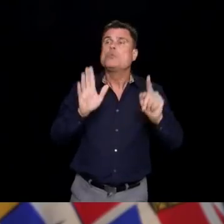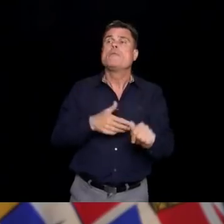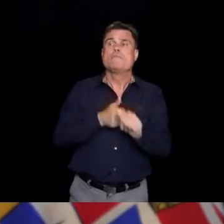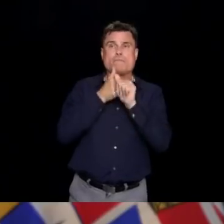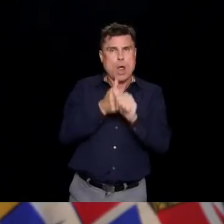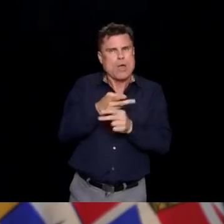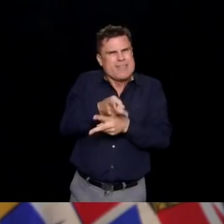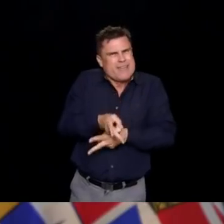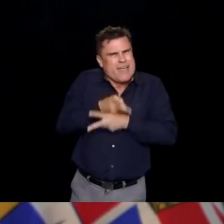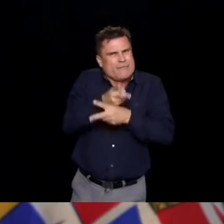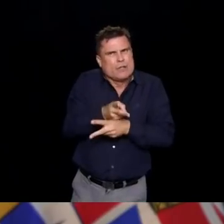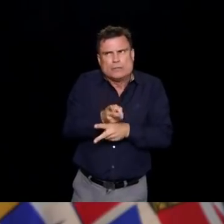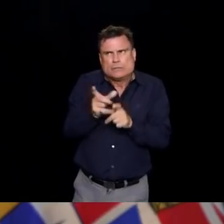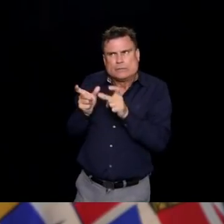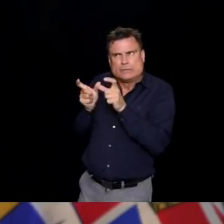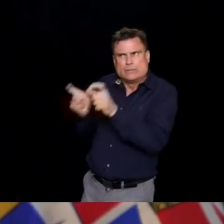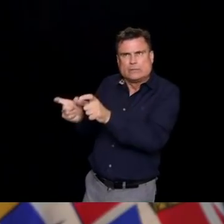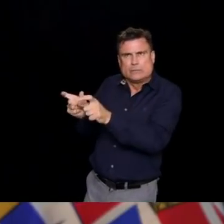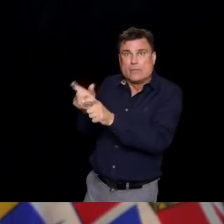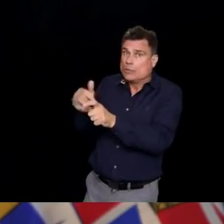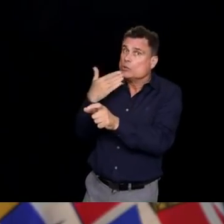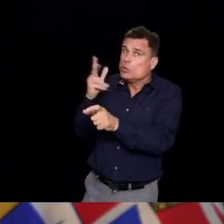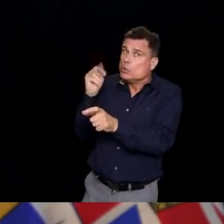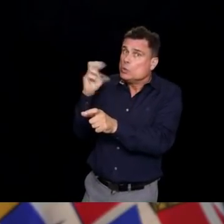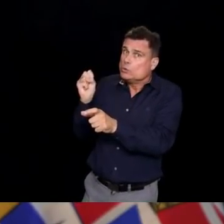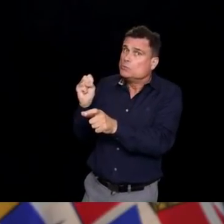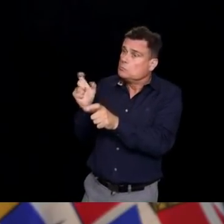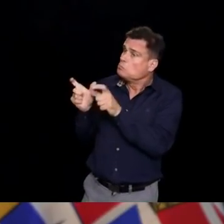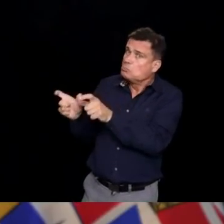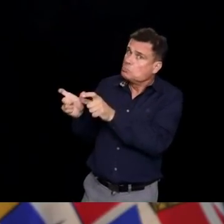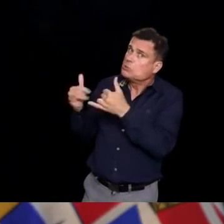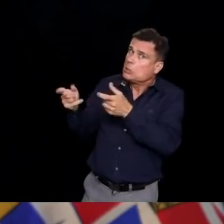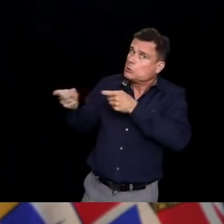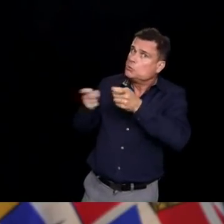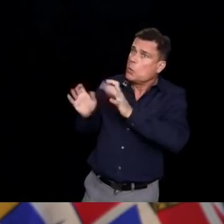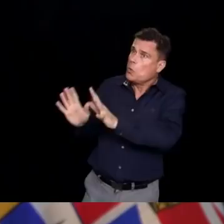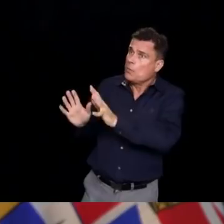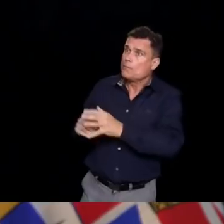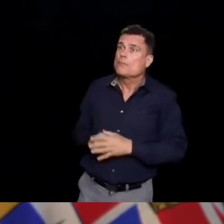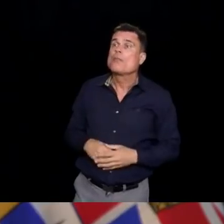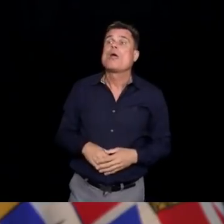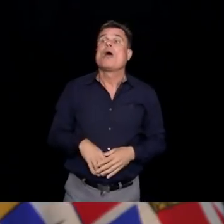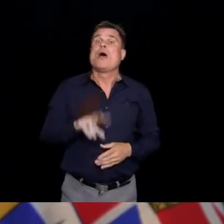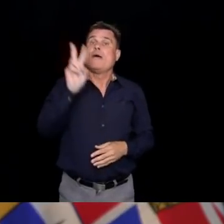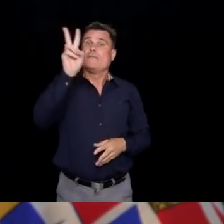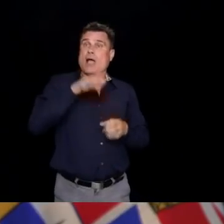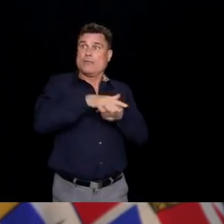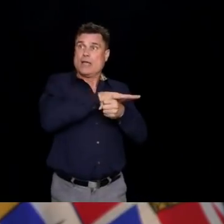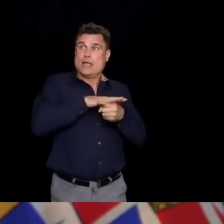So that is good news. The Vancouver coastal health has also issued an alert for potential community exposures